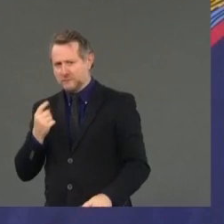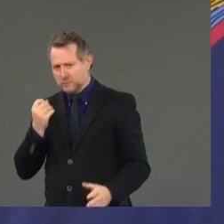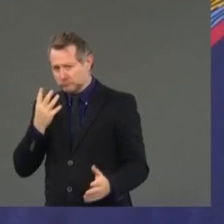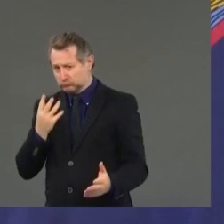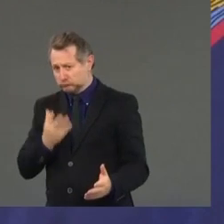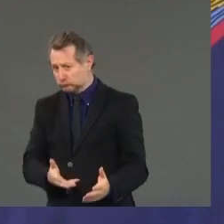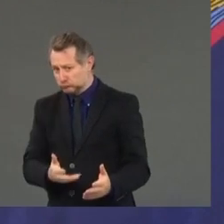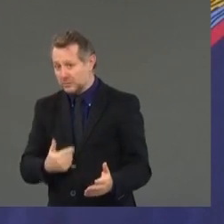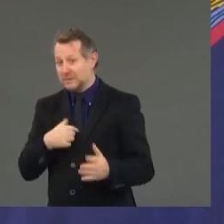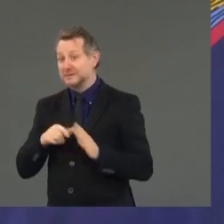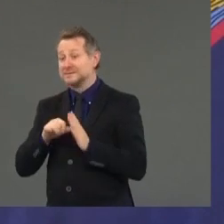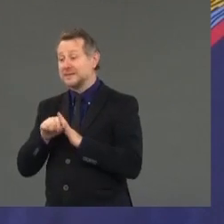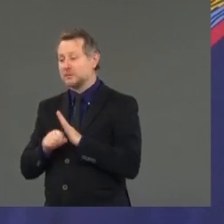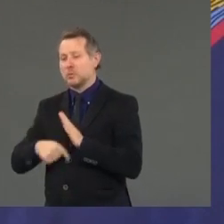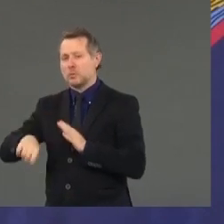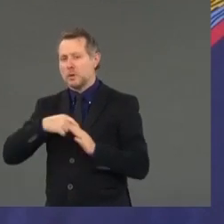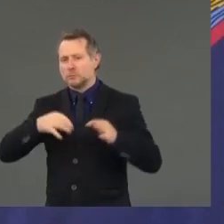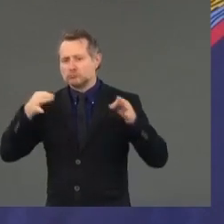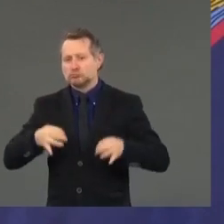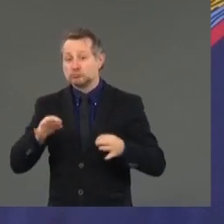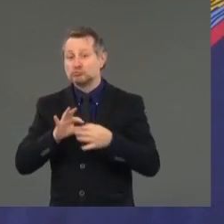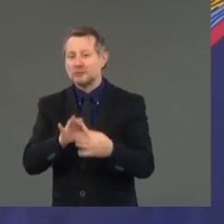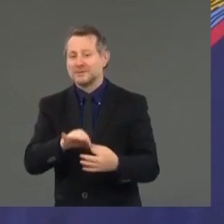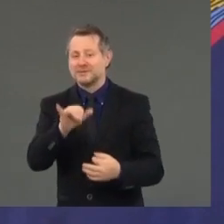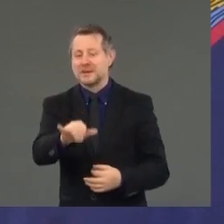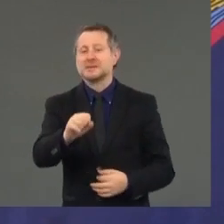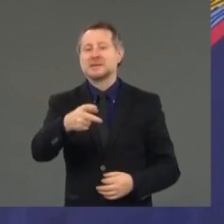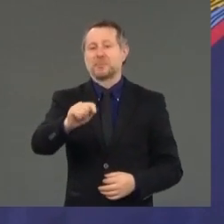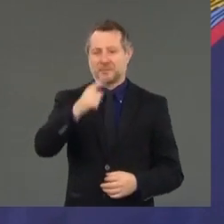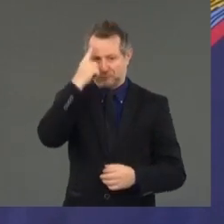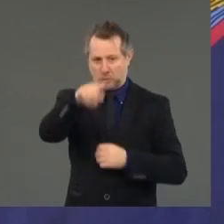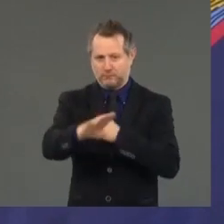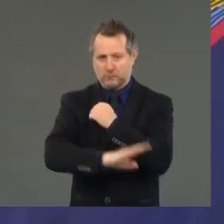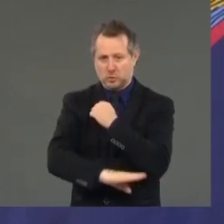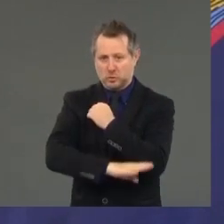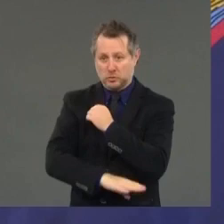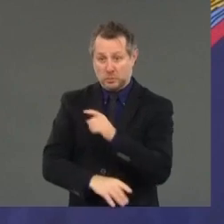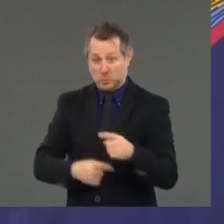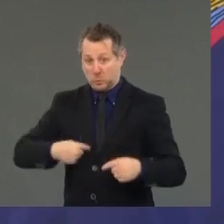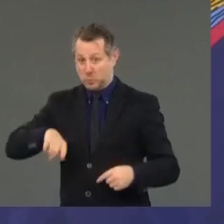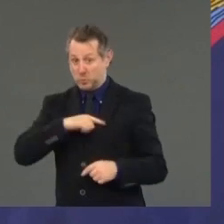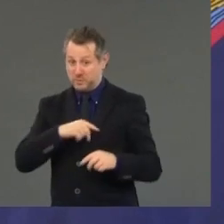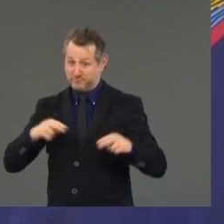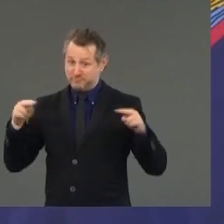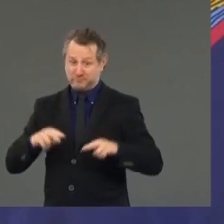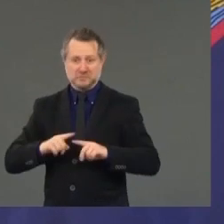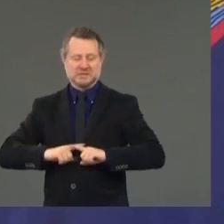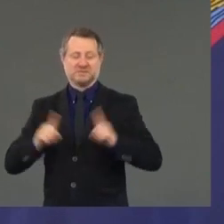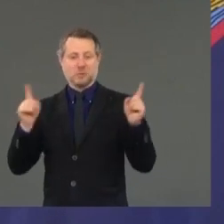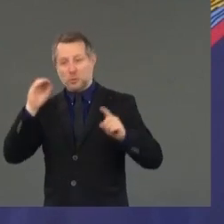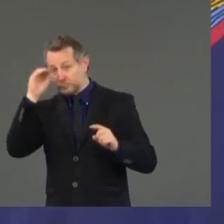SETTING, ET CETERA. GIVE US THOSE PLANS BY JULY AND THEN WE HAVE TO MAKE THE